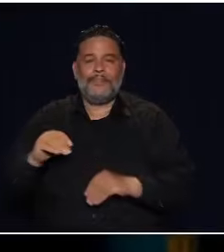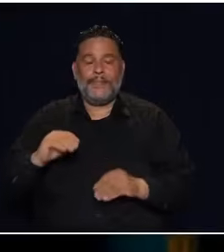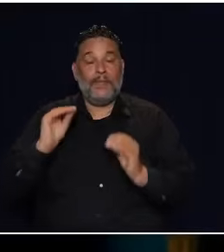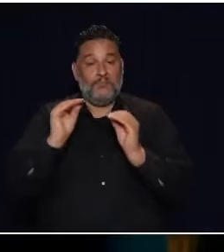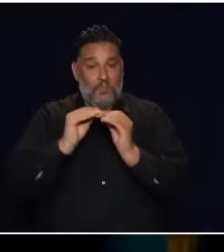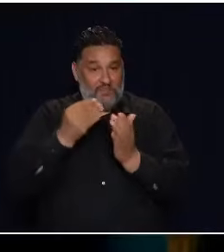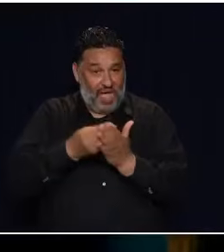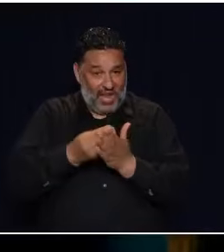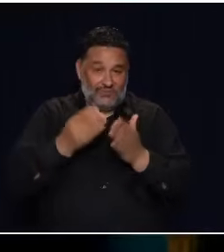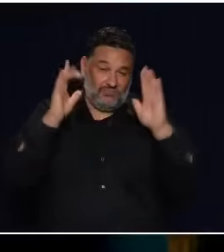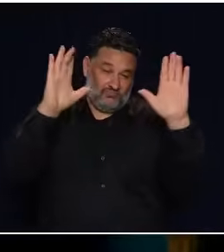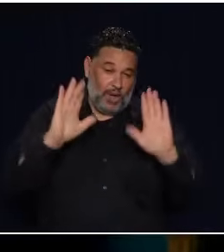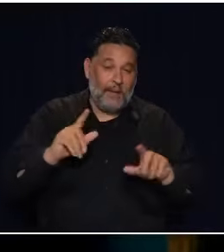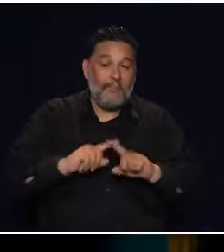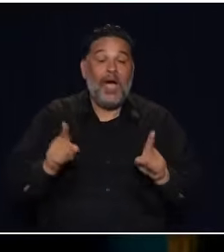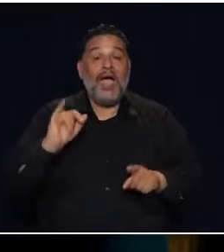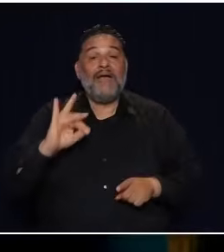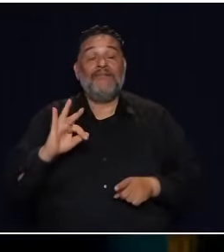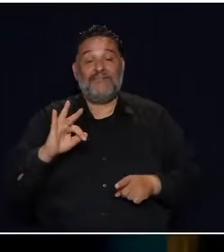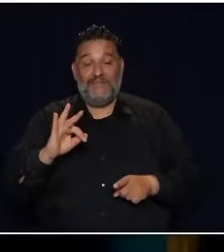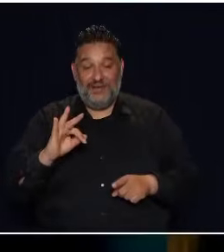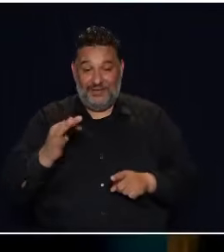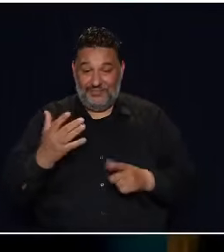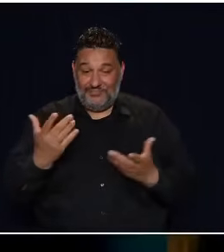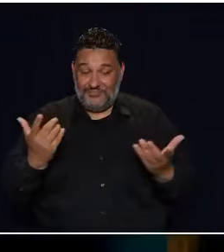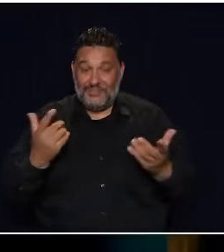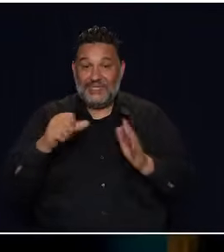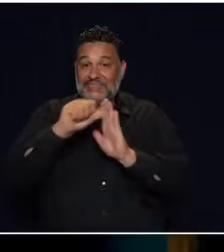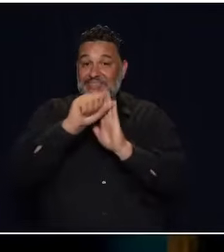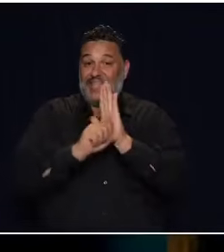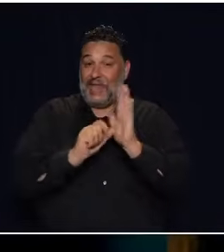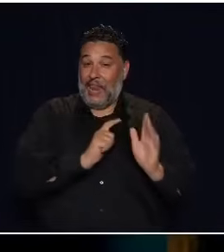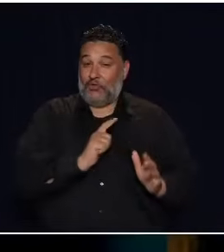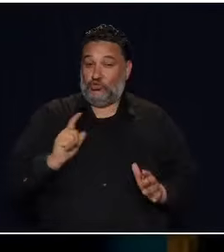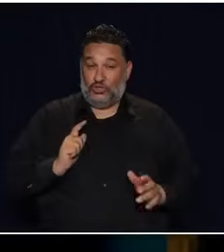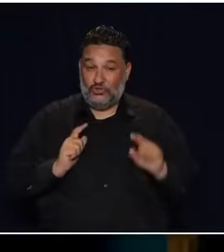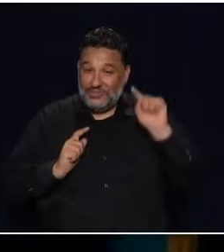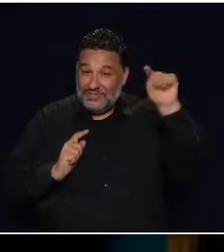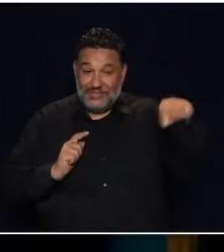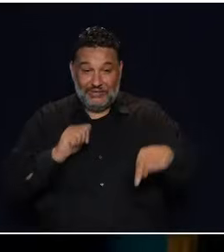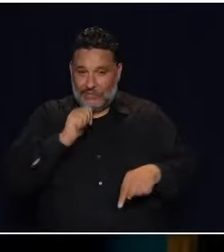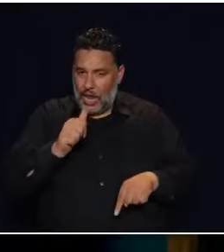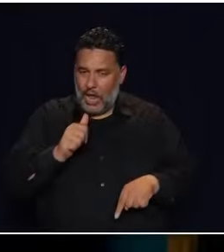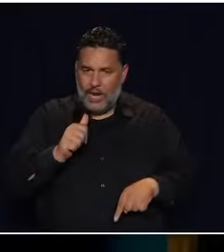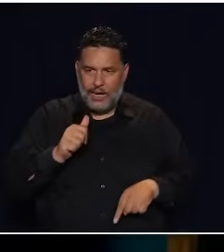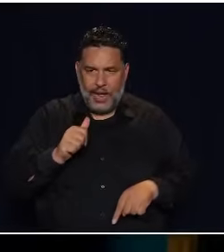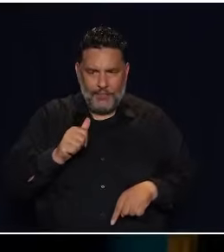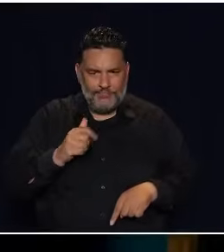ARE OLDER THAN I AM. THERE NEEDS TO BE TECHNOLOGY. MORE FUNDING IS GREAT, BUT IF WE